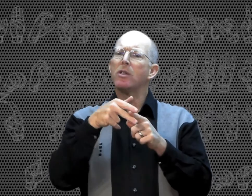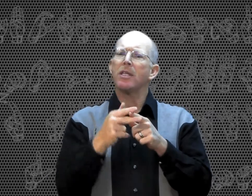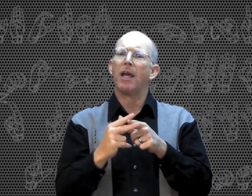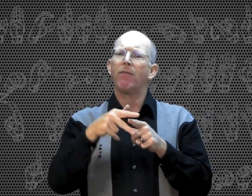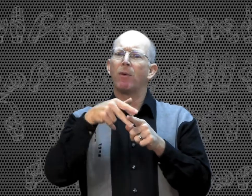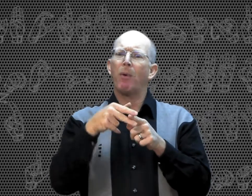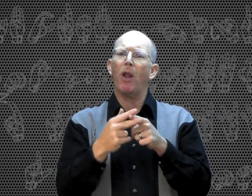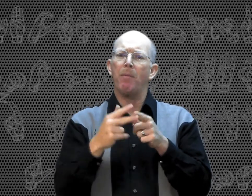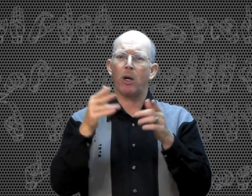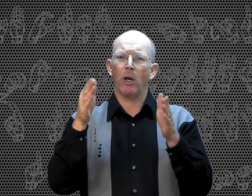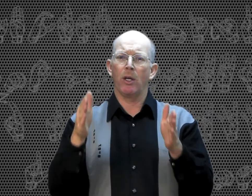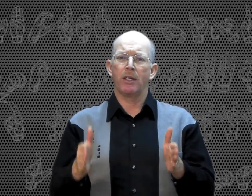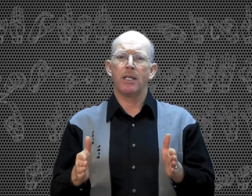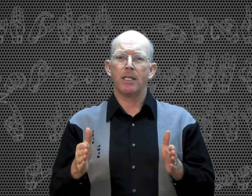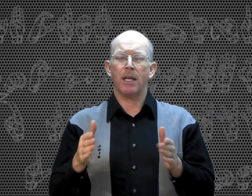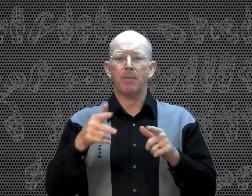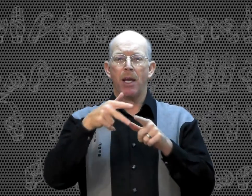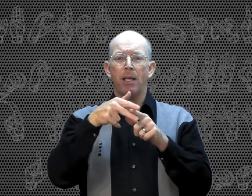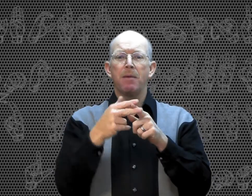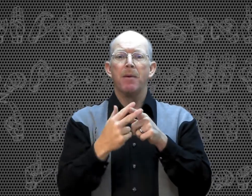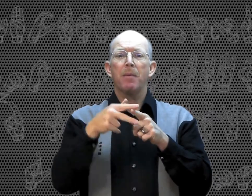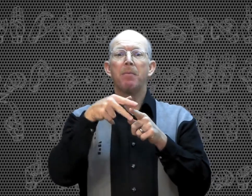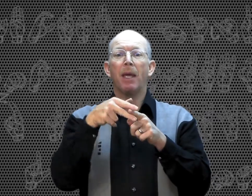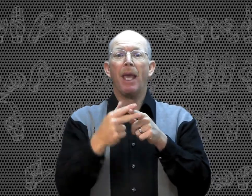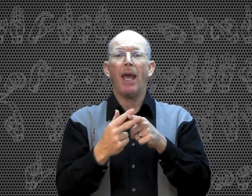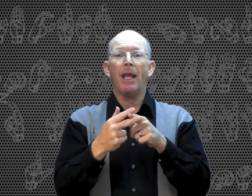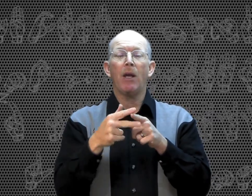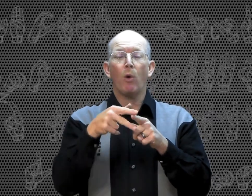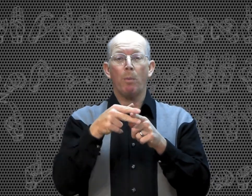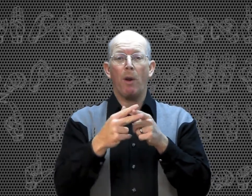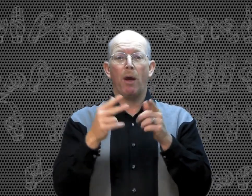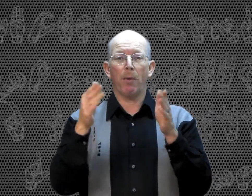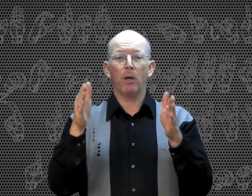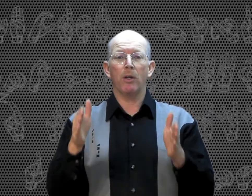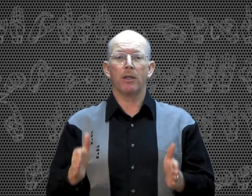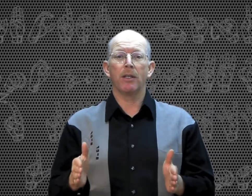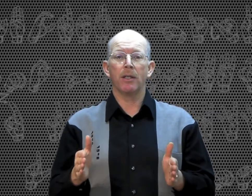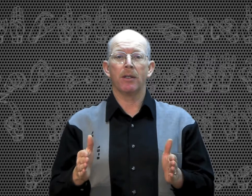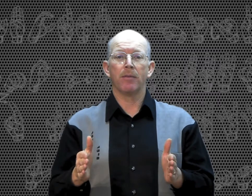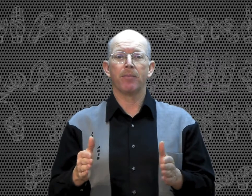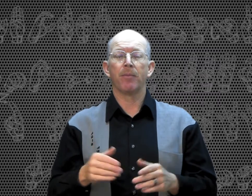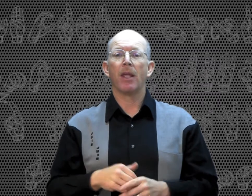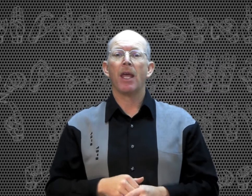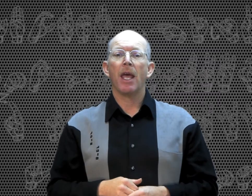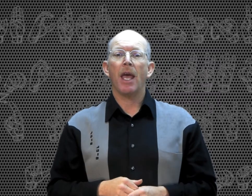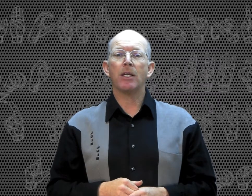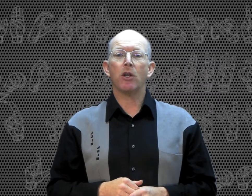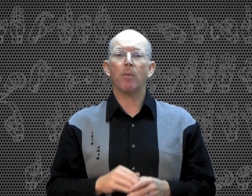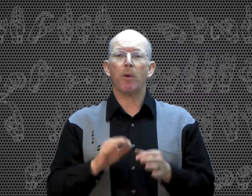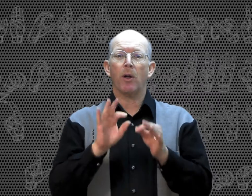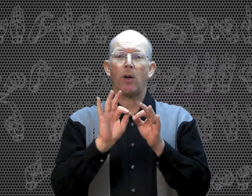This is also the sign for PLUMBER. The same sign. MECHANIC or PLUMBER